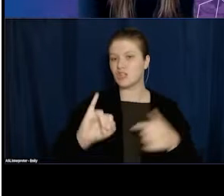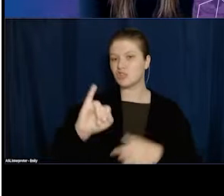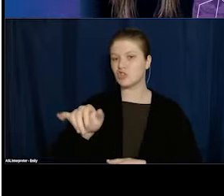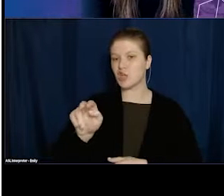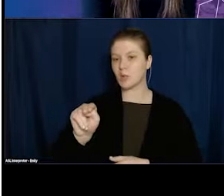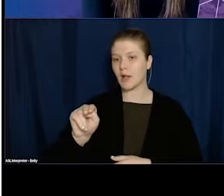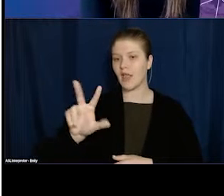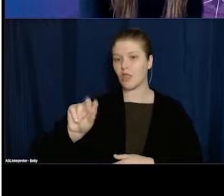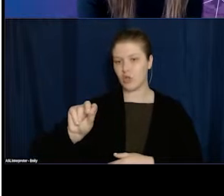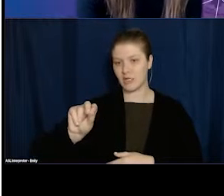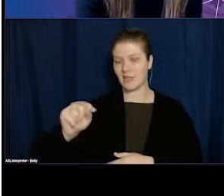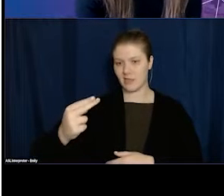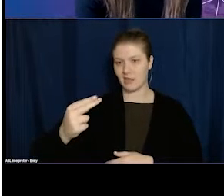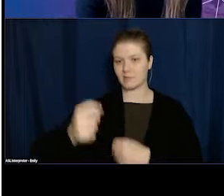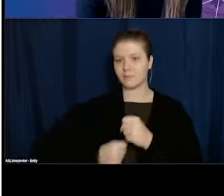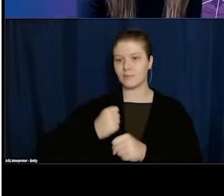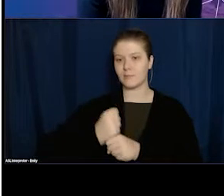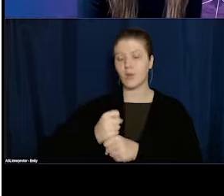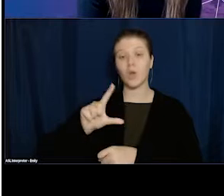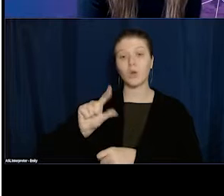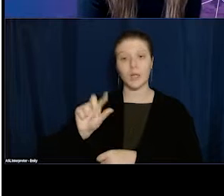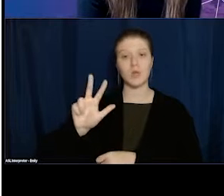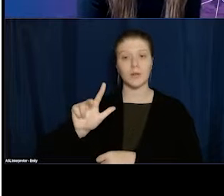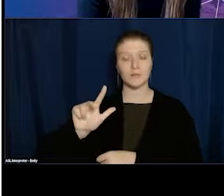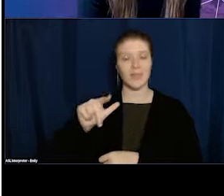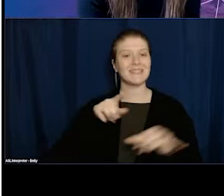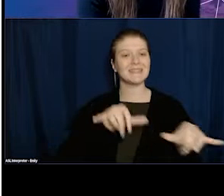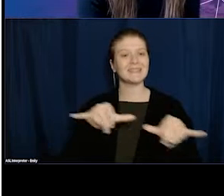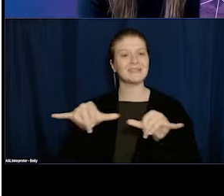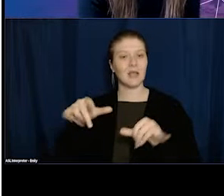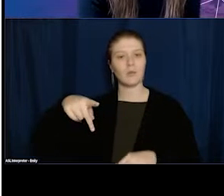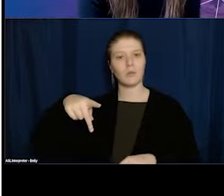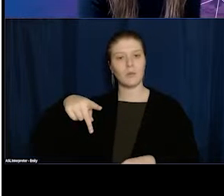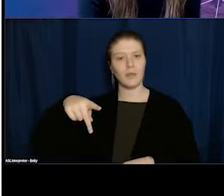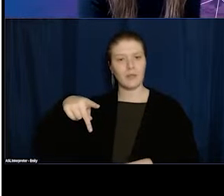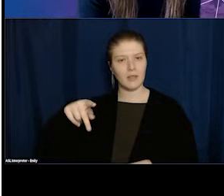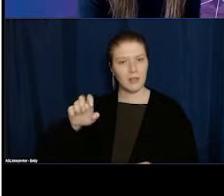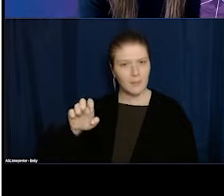This is in alignment with the new PAPPG guidance that's coming out in January of next year.